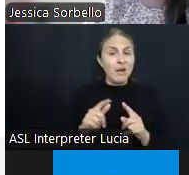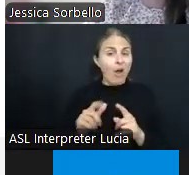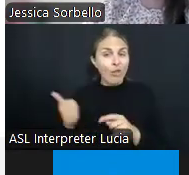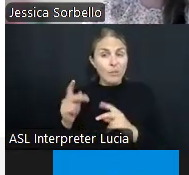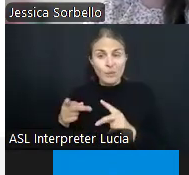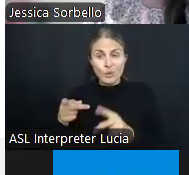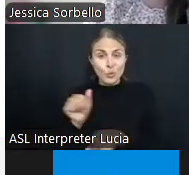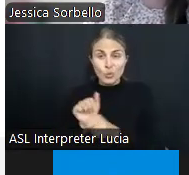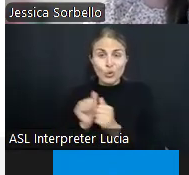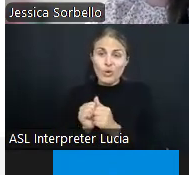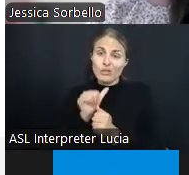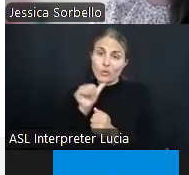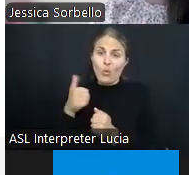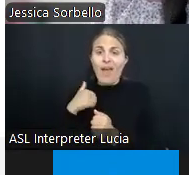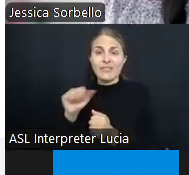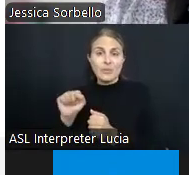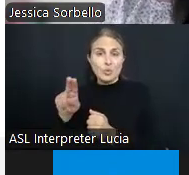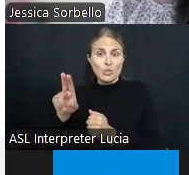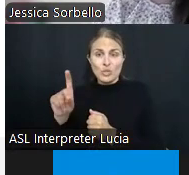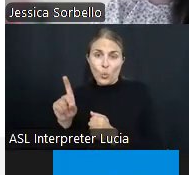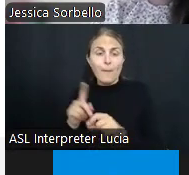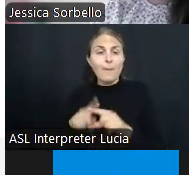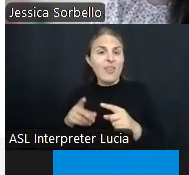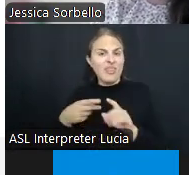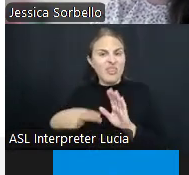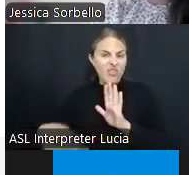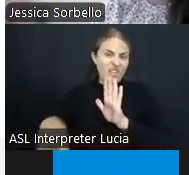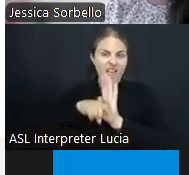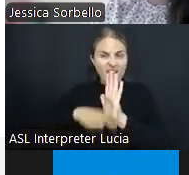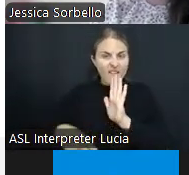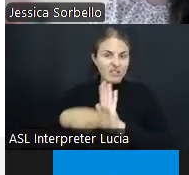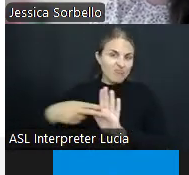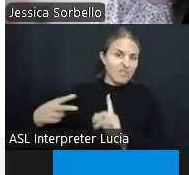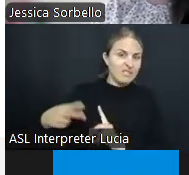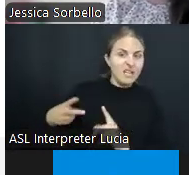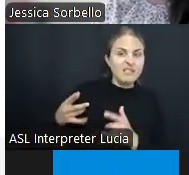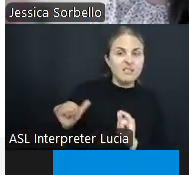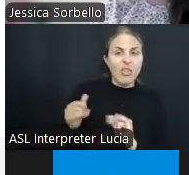. One of the thing that is is incredibly important is how we